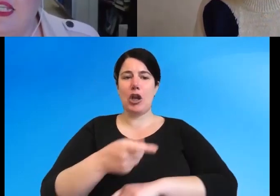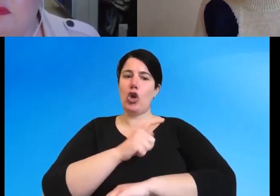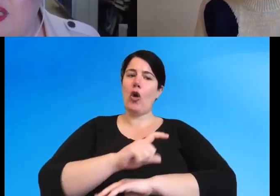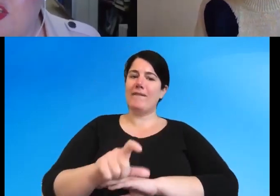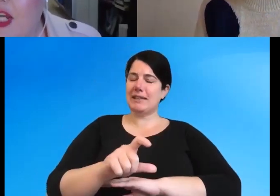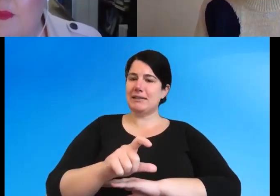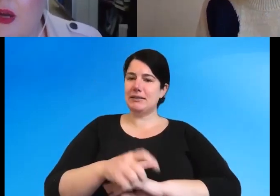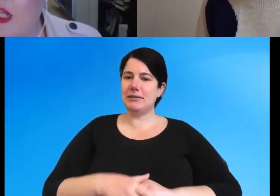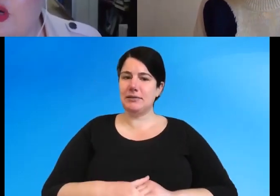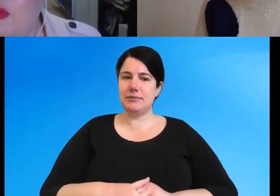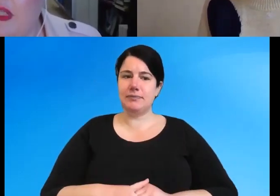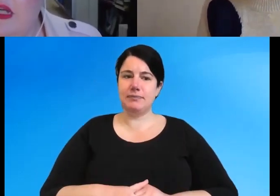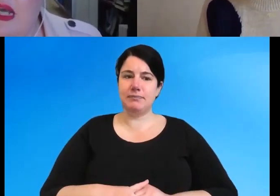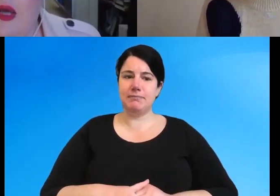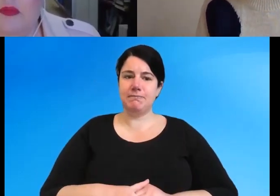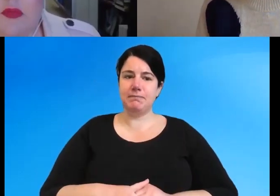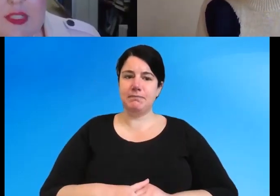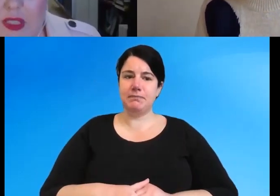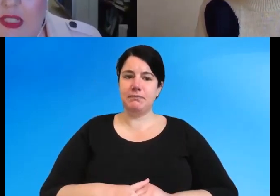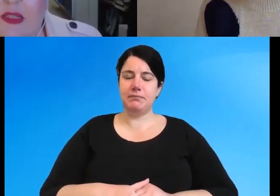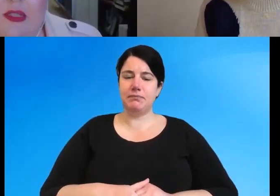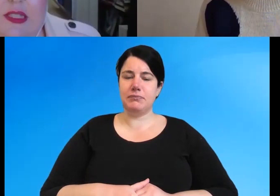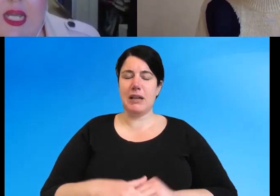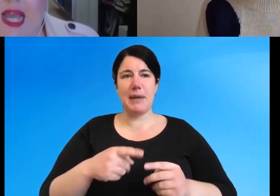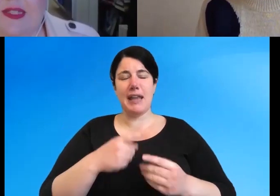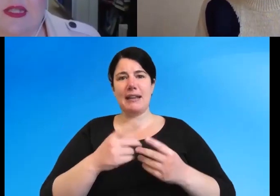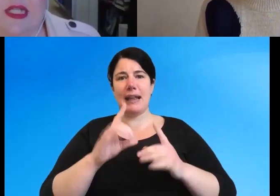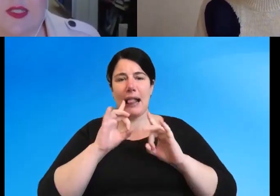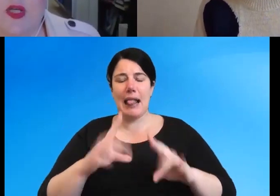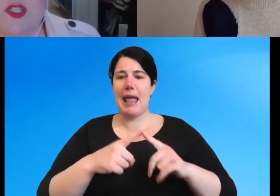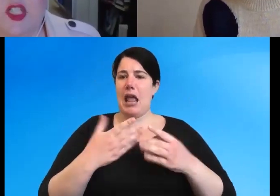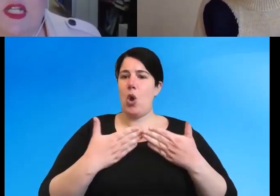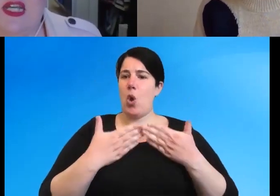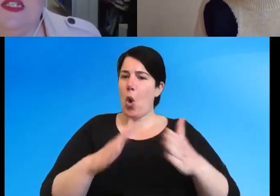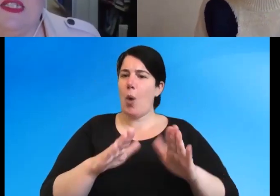And again, being transparent and open. Similarly to the answer to the last question.